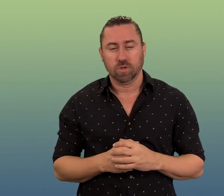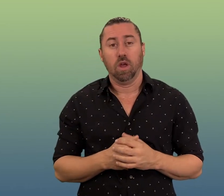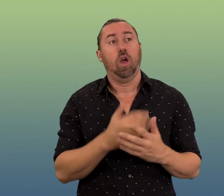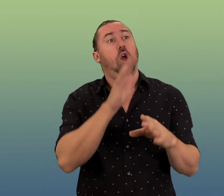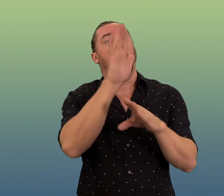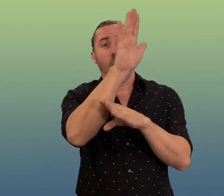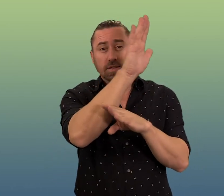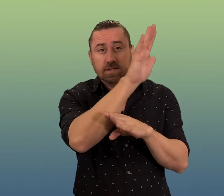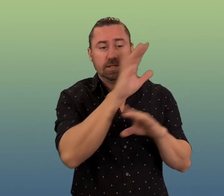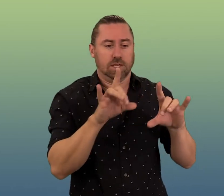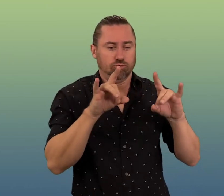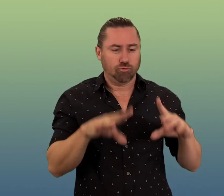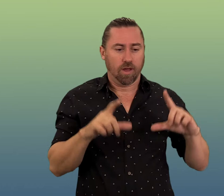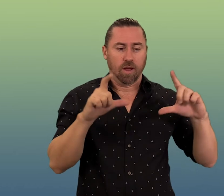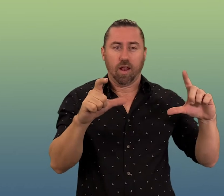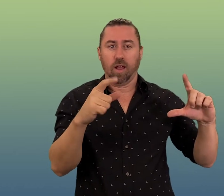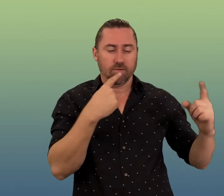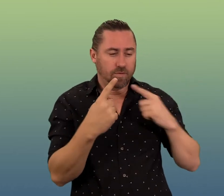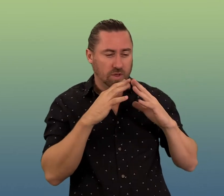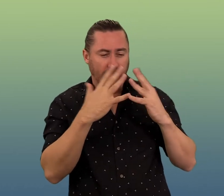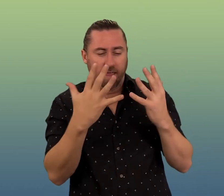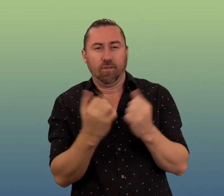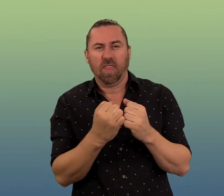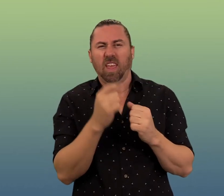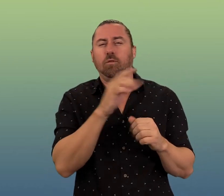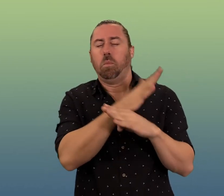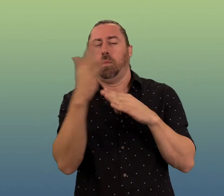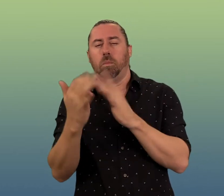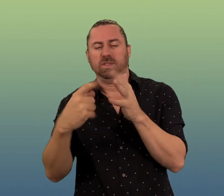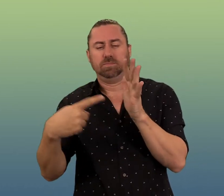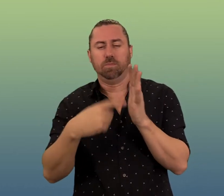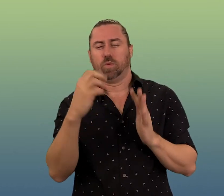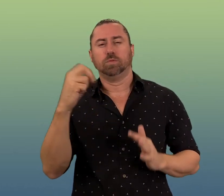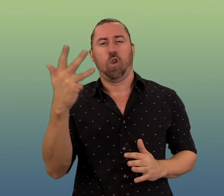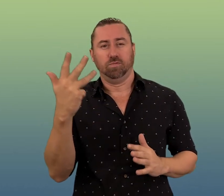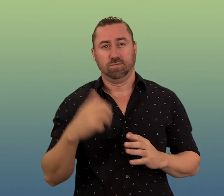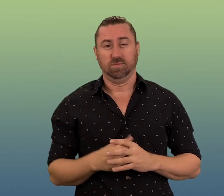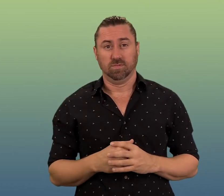Total International and Domestic Fact Sheet year ending September 2019.